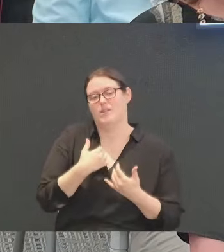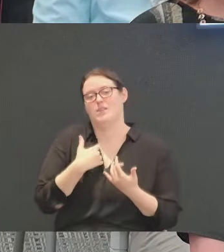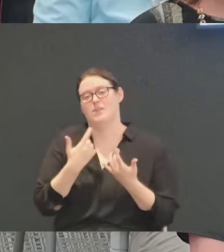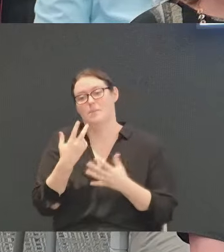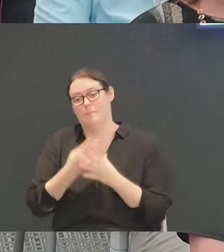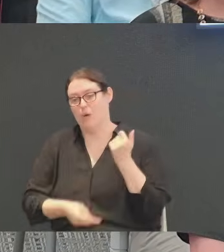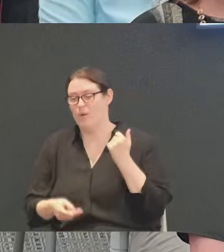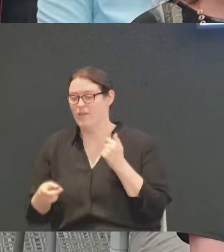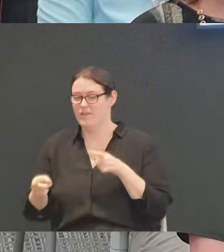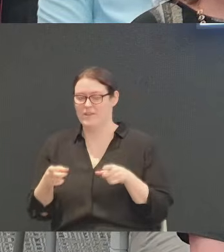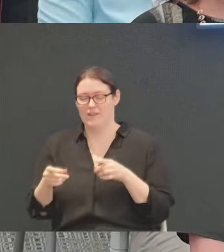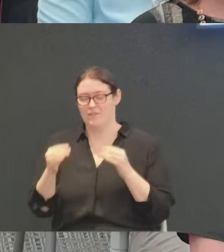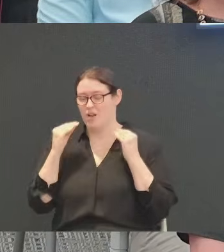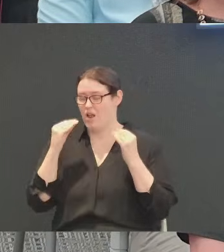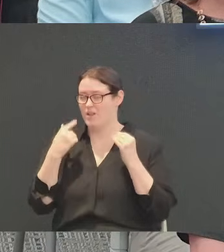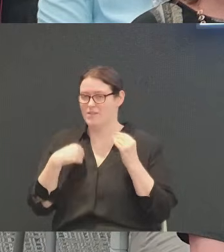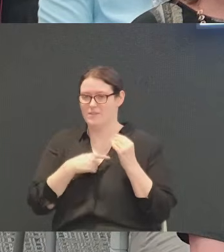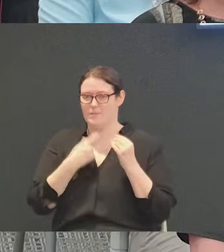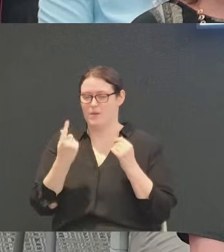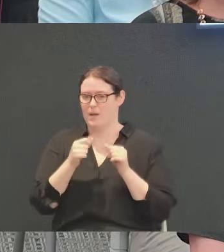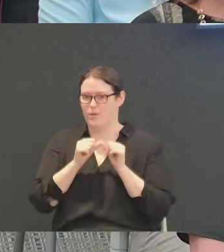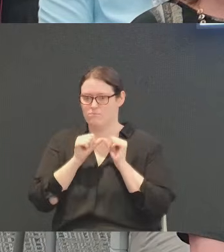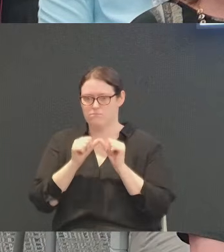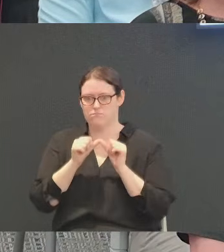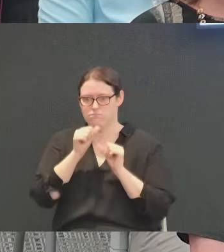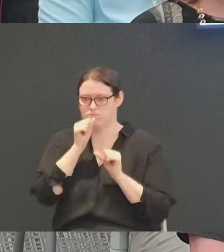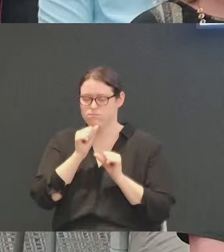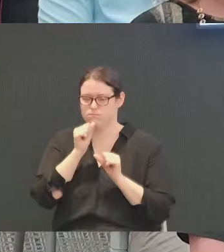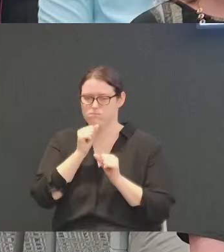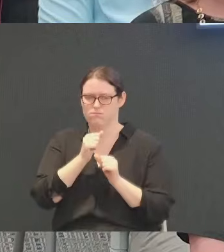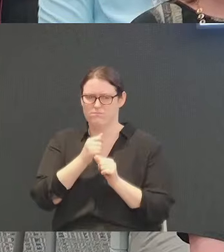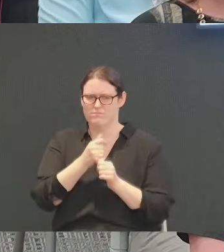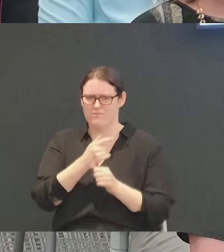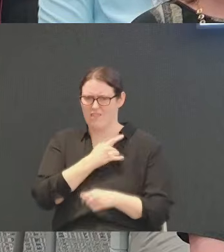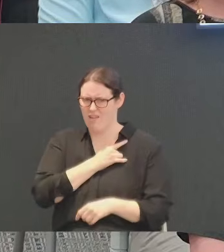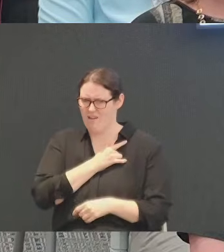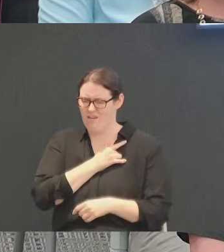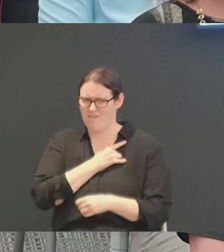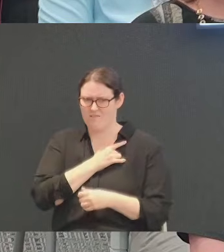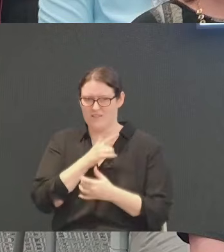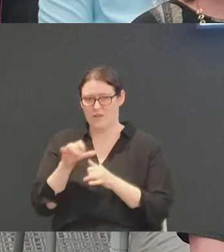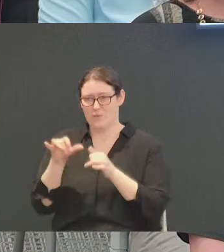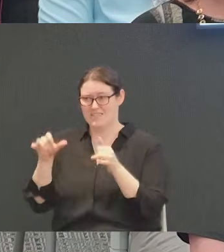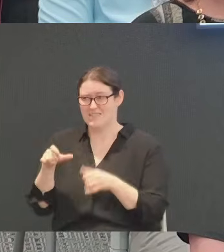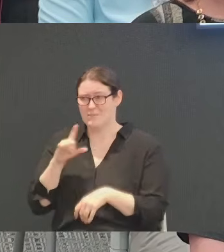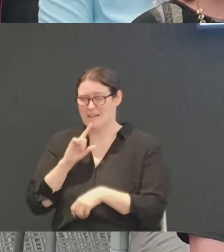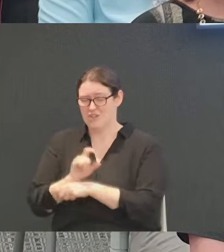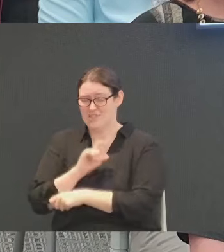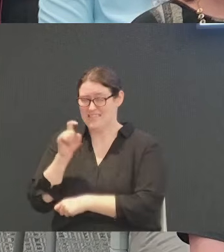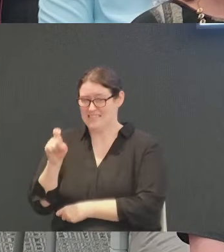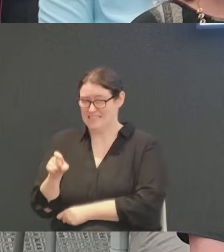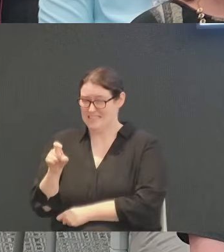have taught us something about resilience, love, and what our system really needs. we